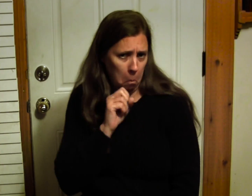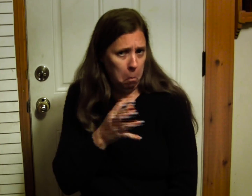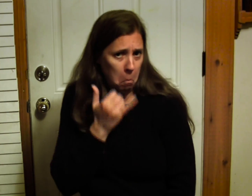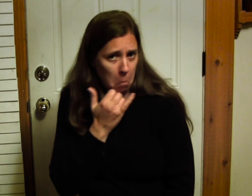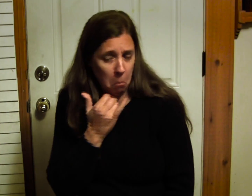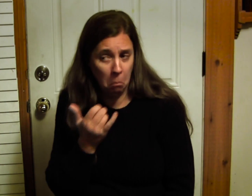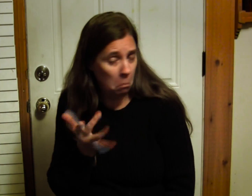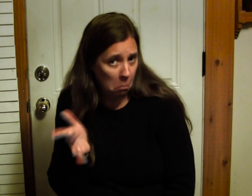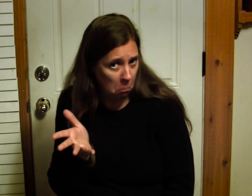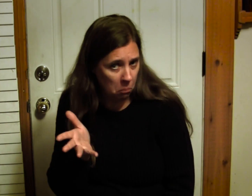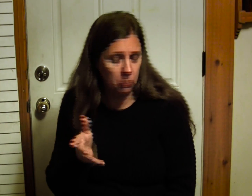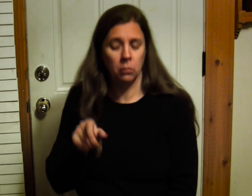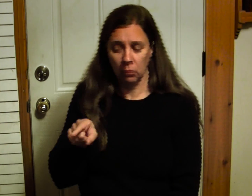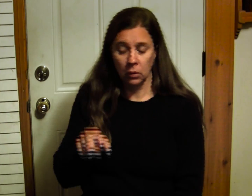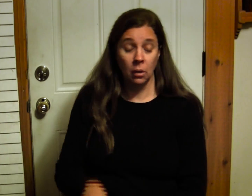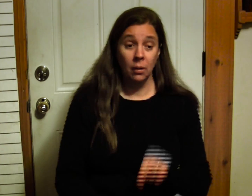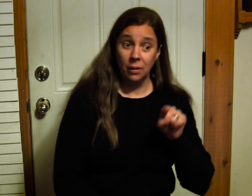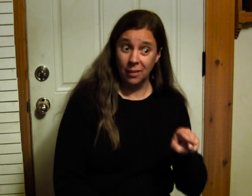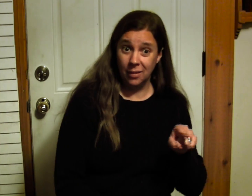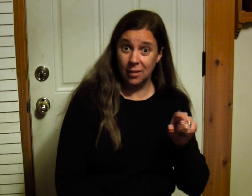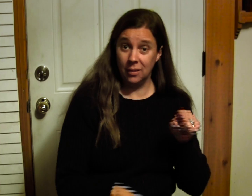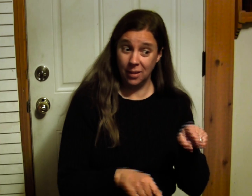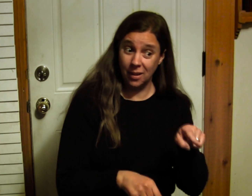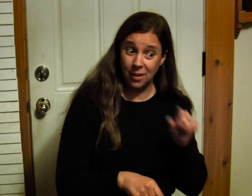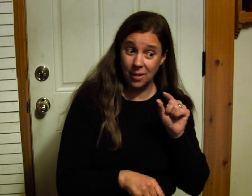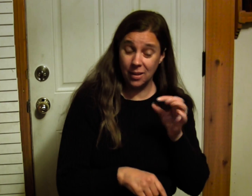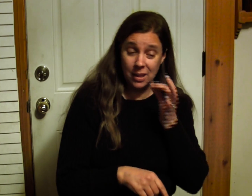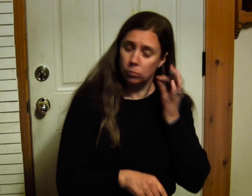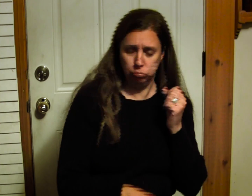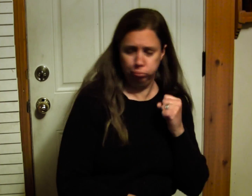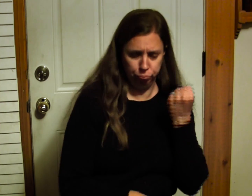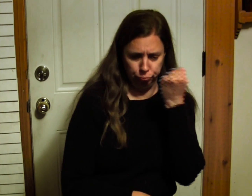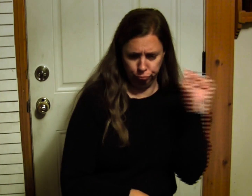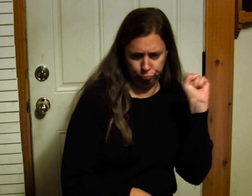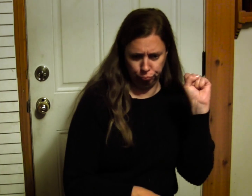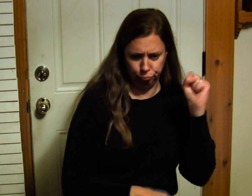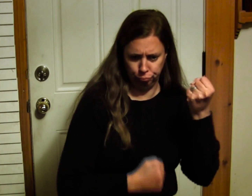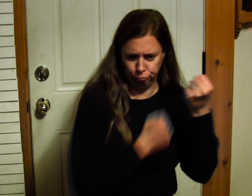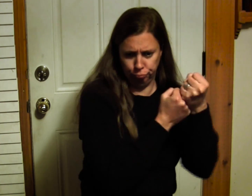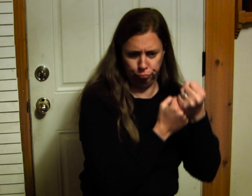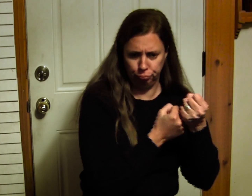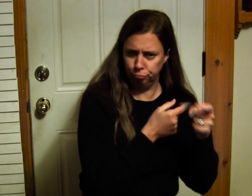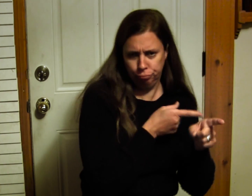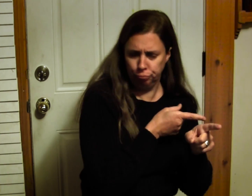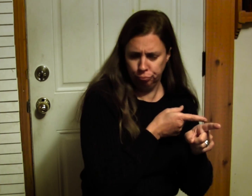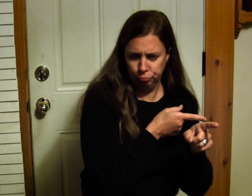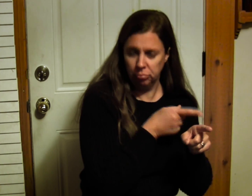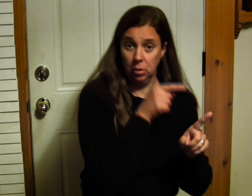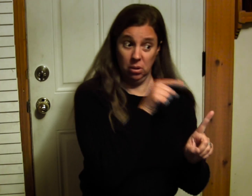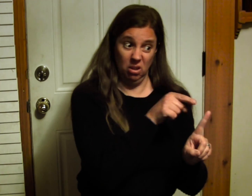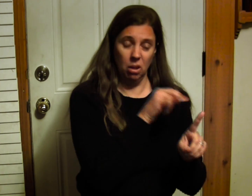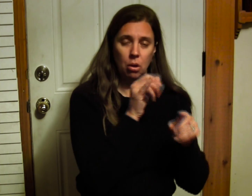There’s a group of Indians that do celebrate Thanksgiving and do not see anything wrong with it, while the other group are more adamant about going against the idea of this holiday.